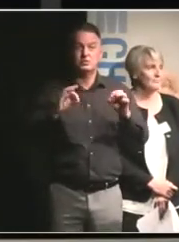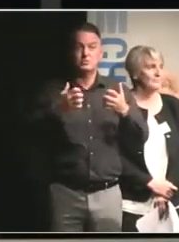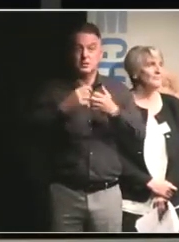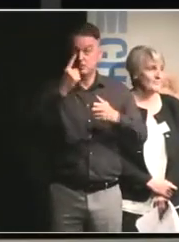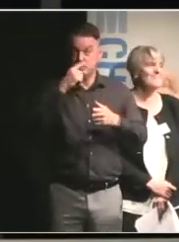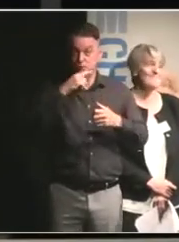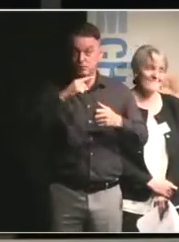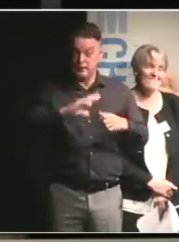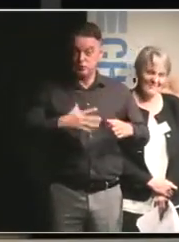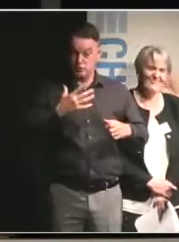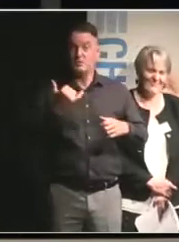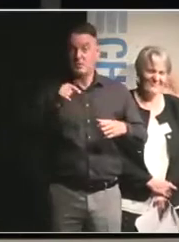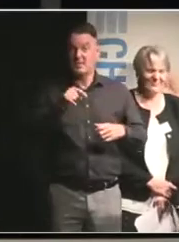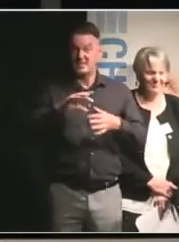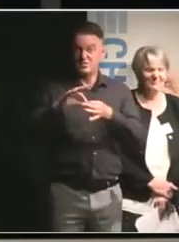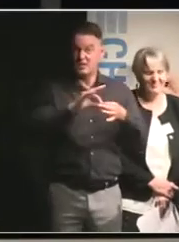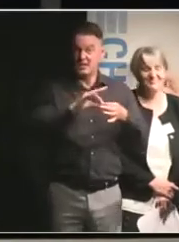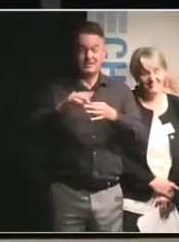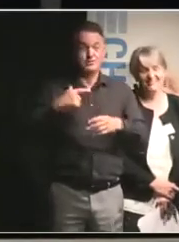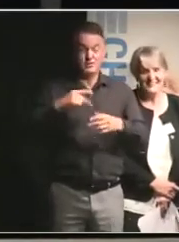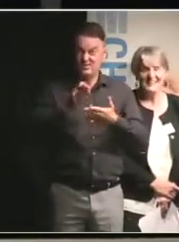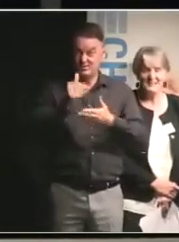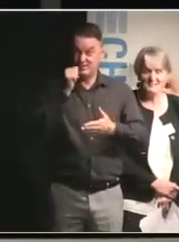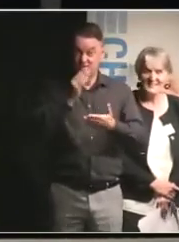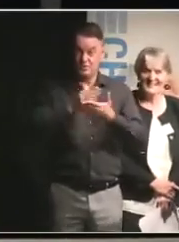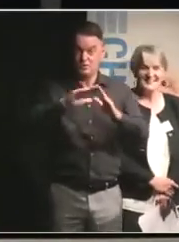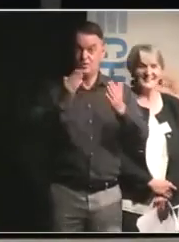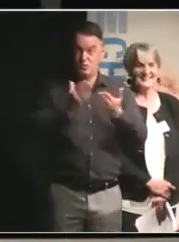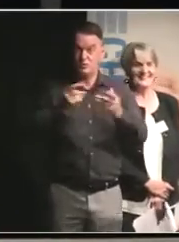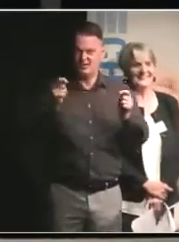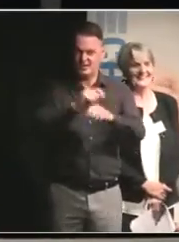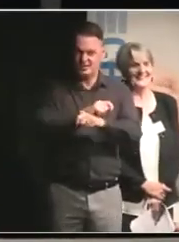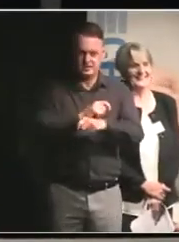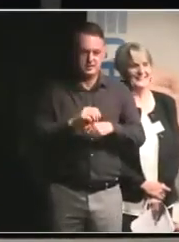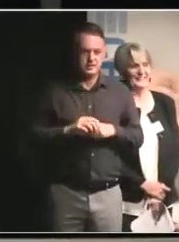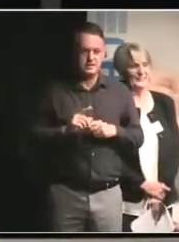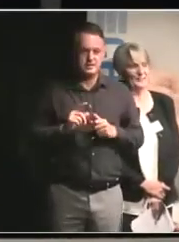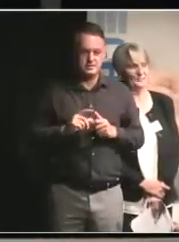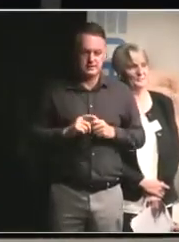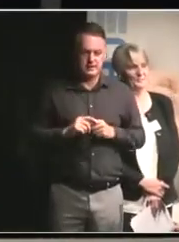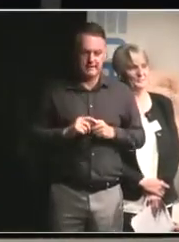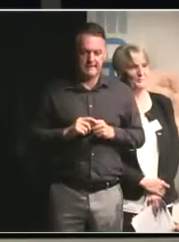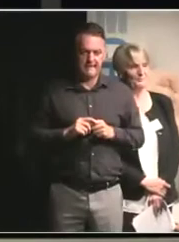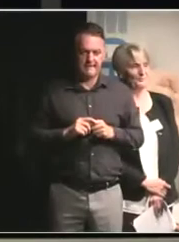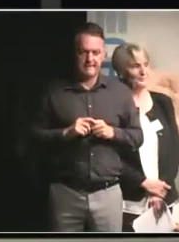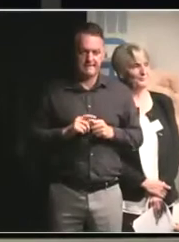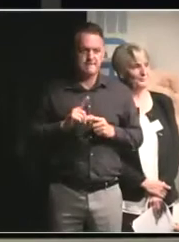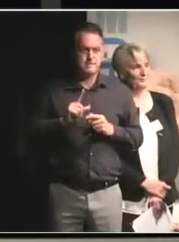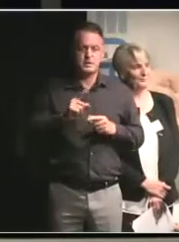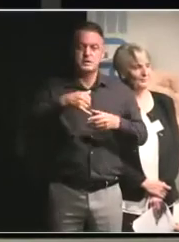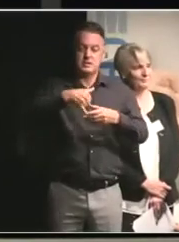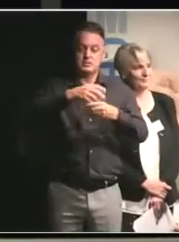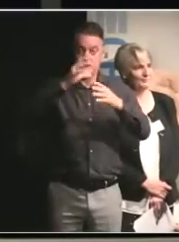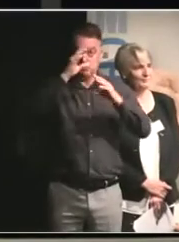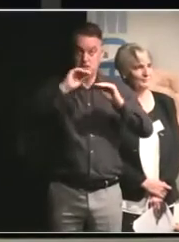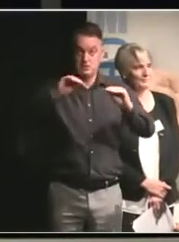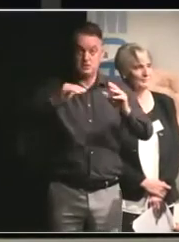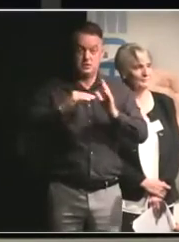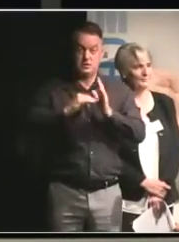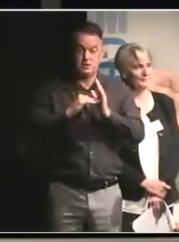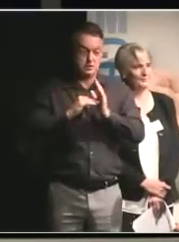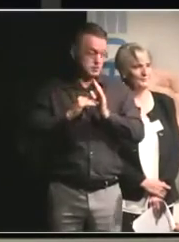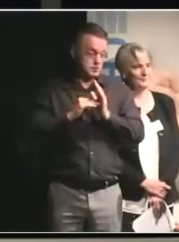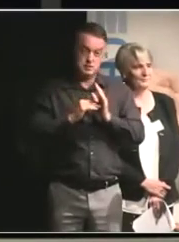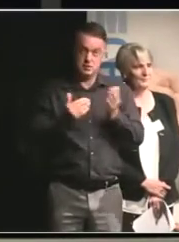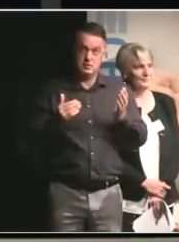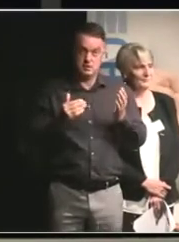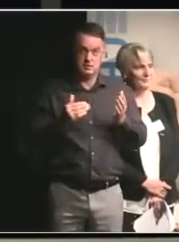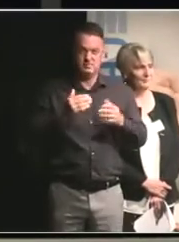be related. Because the world does change okay but chemistry education right now is at such an